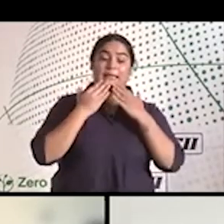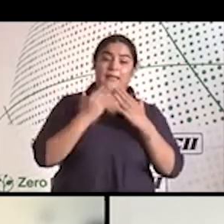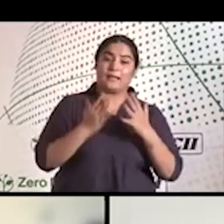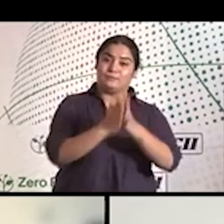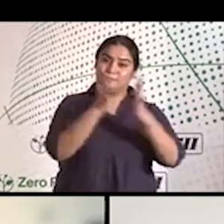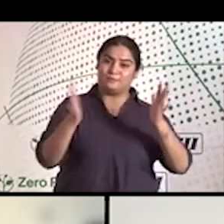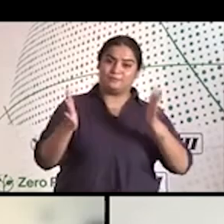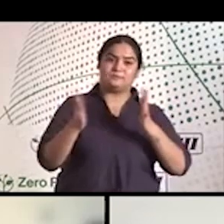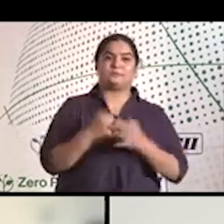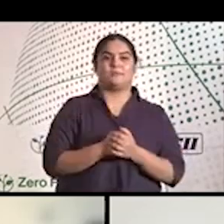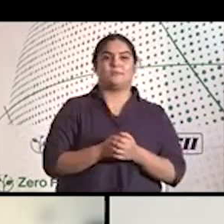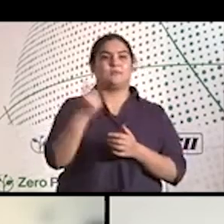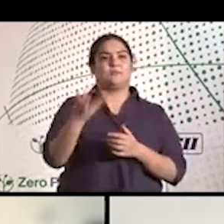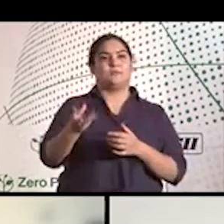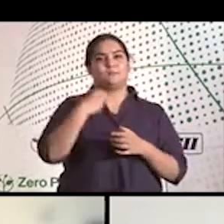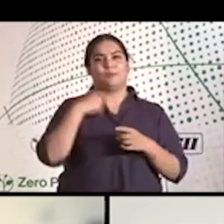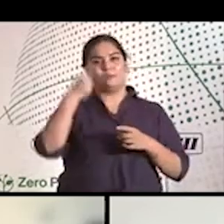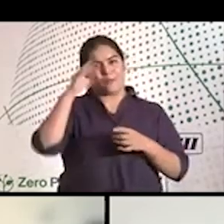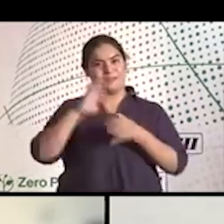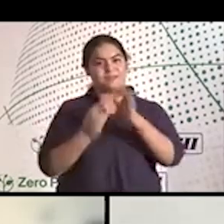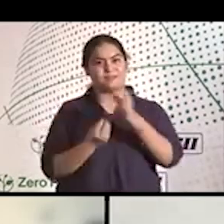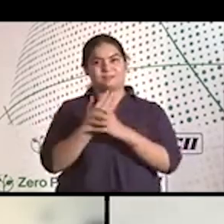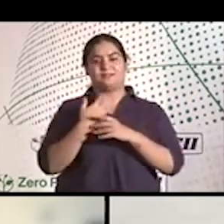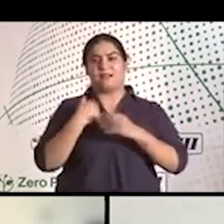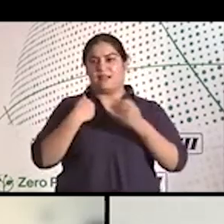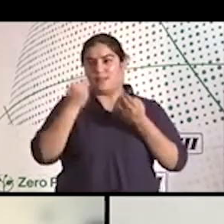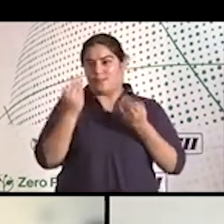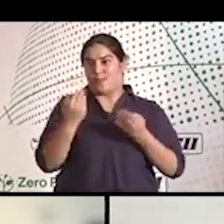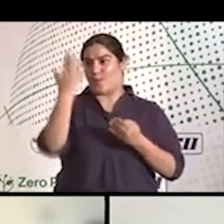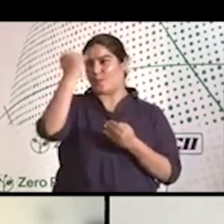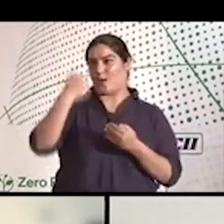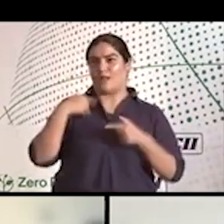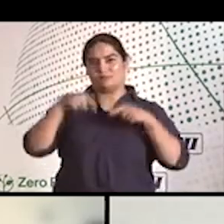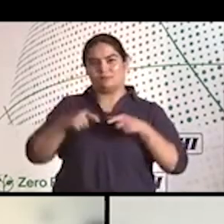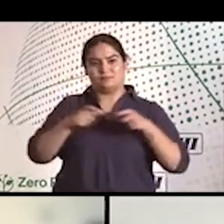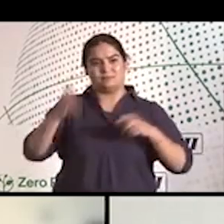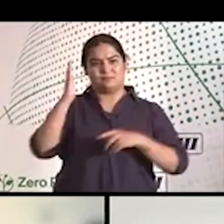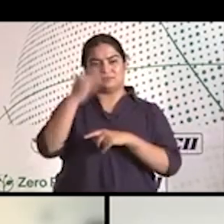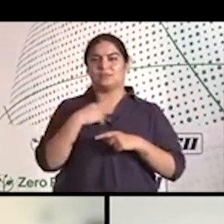And thank you all the organizers for having us here today. I know it's the end of the day